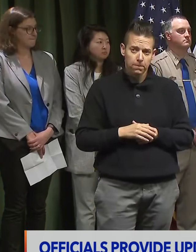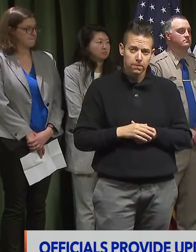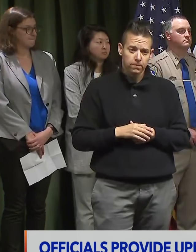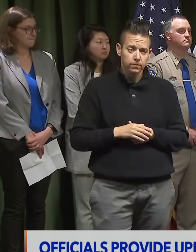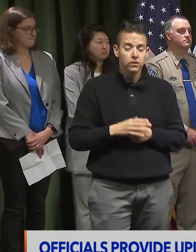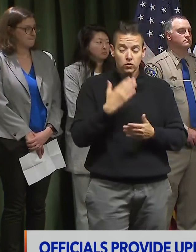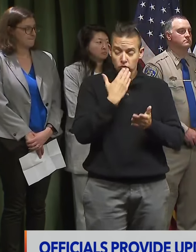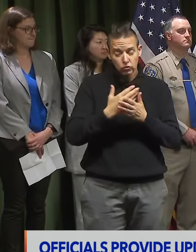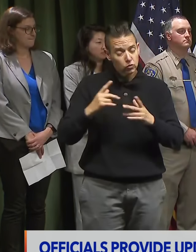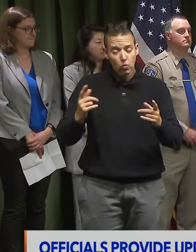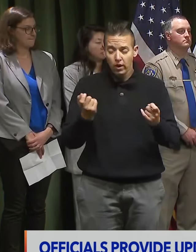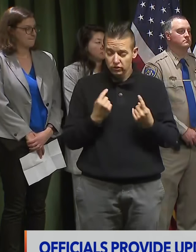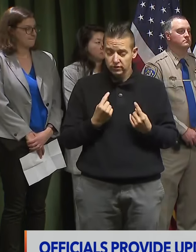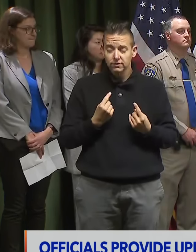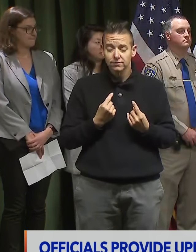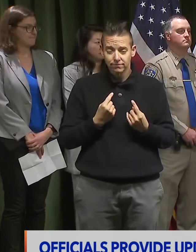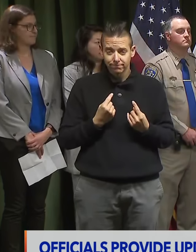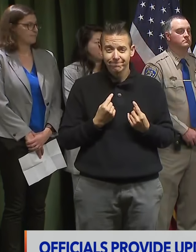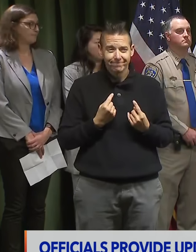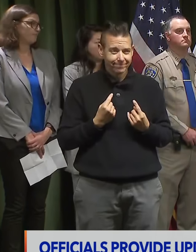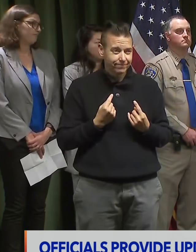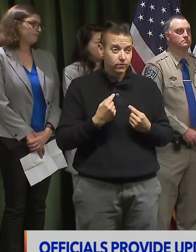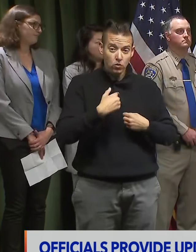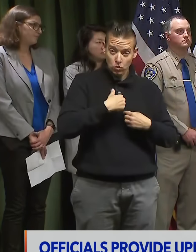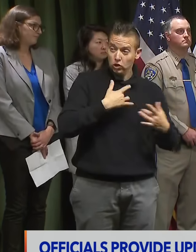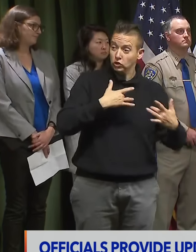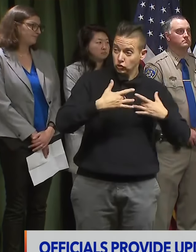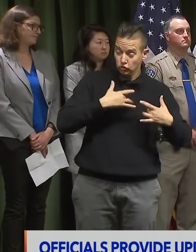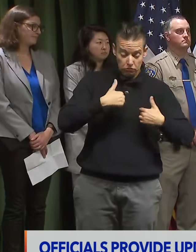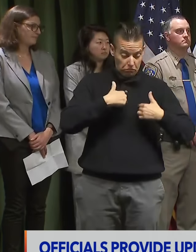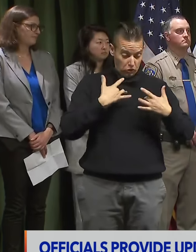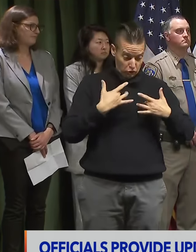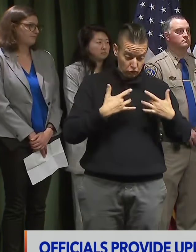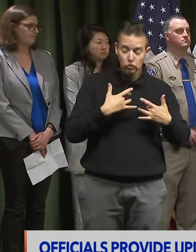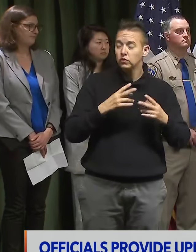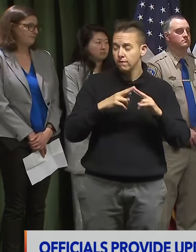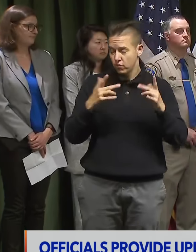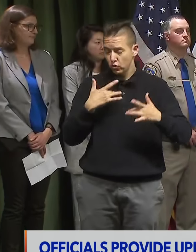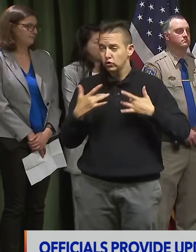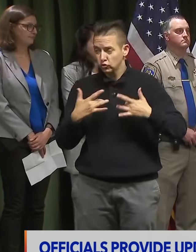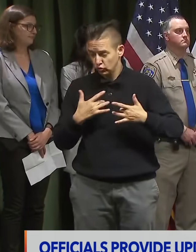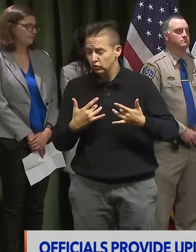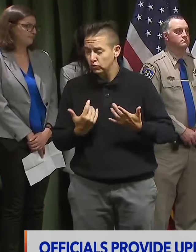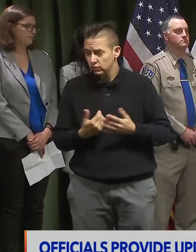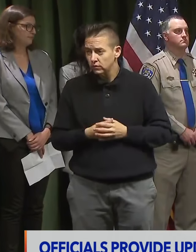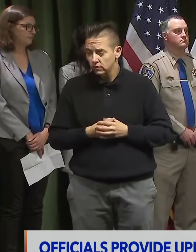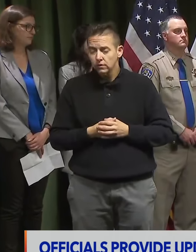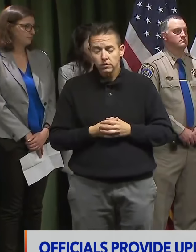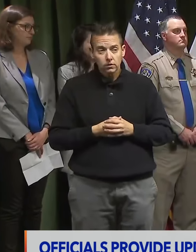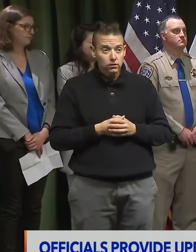DRIVE BY AND WOULD AT THIS POINT. ALL VERY